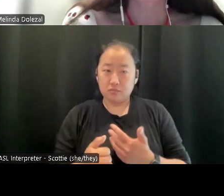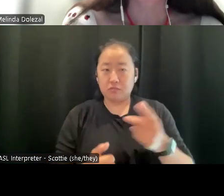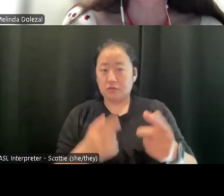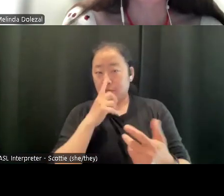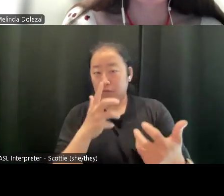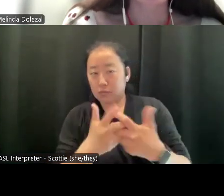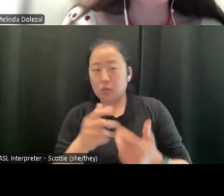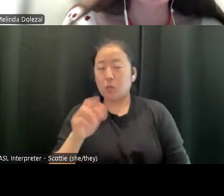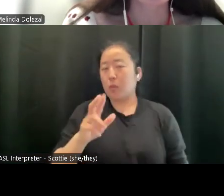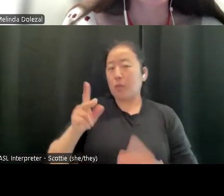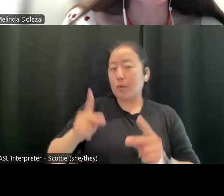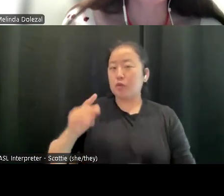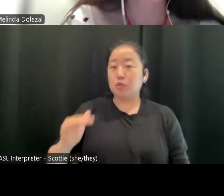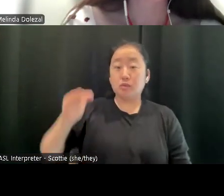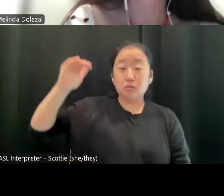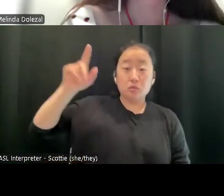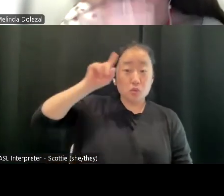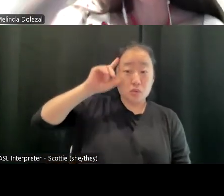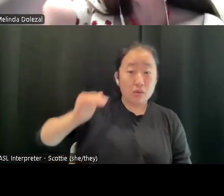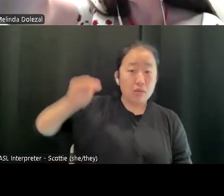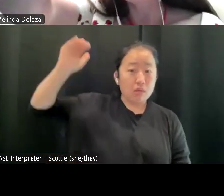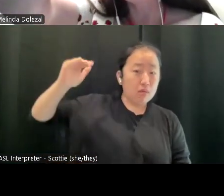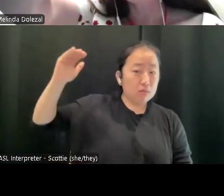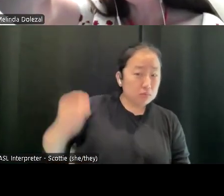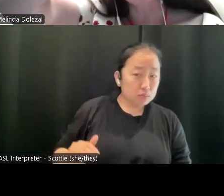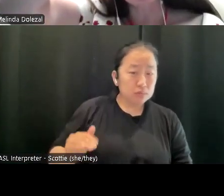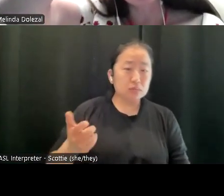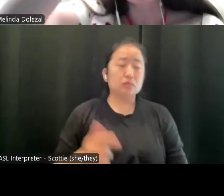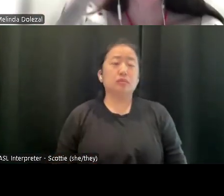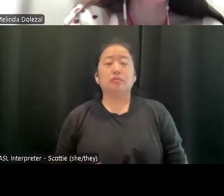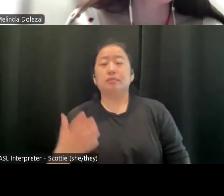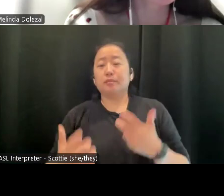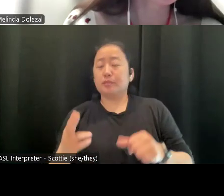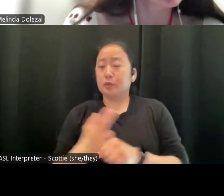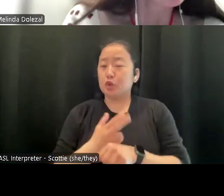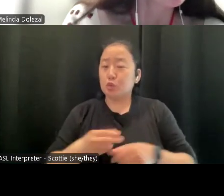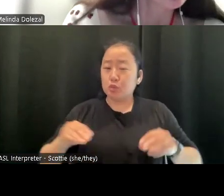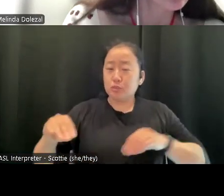that has a different height need or they need to use mobility equipment, something like that.